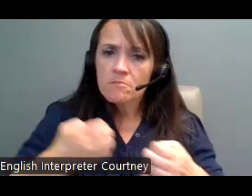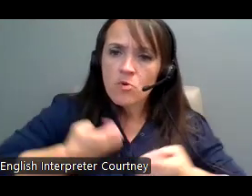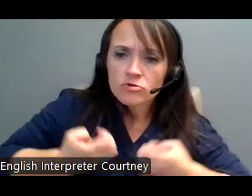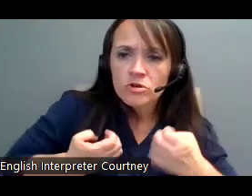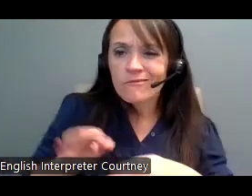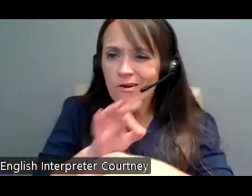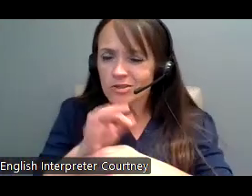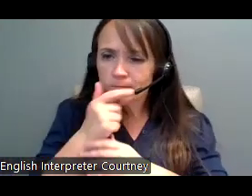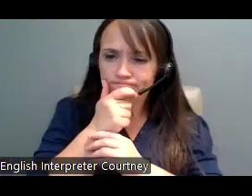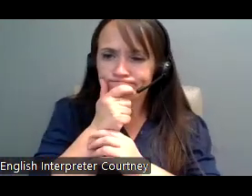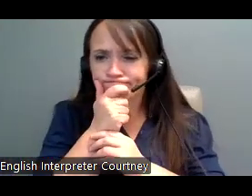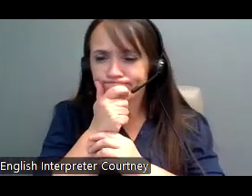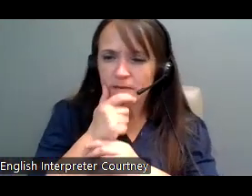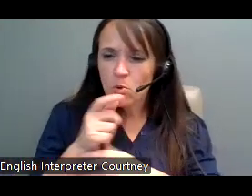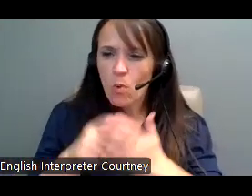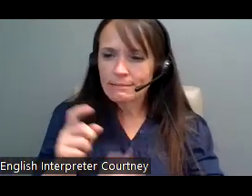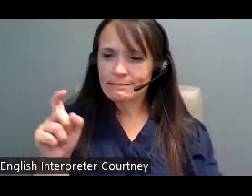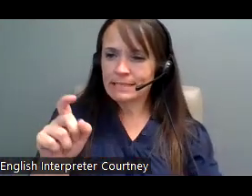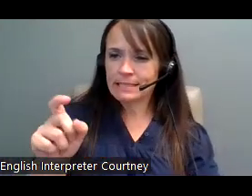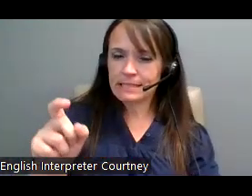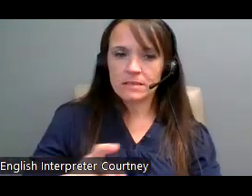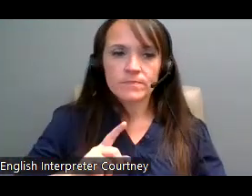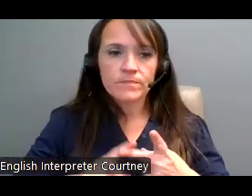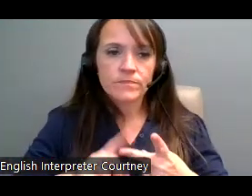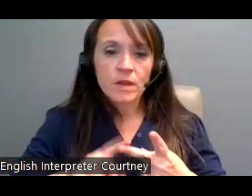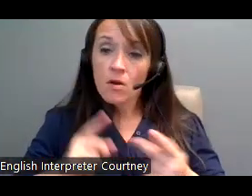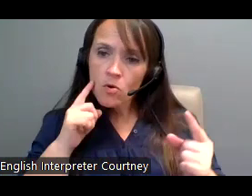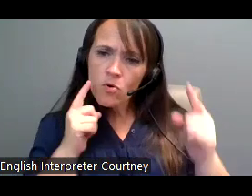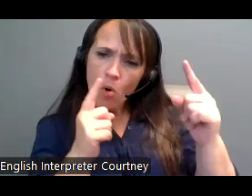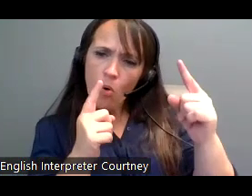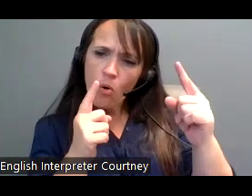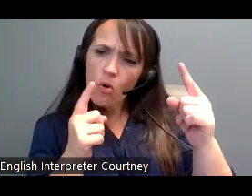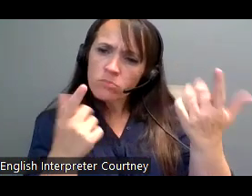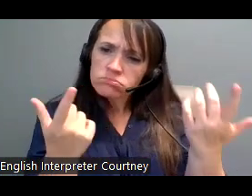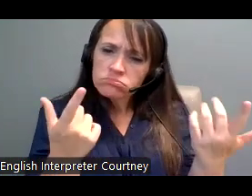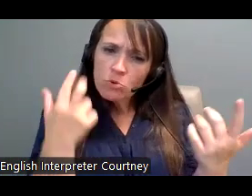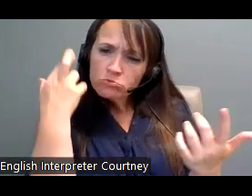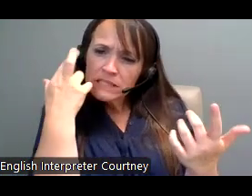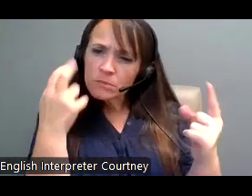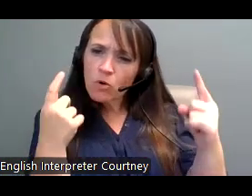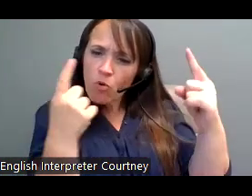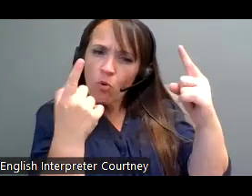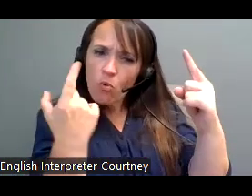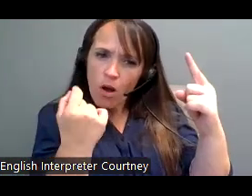promote independent and maintain quality health. We are going to coordinate those services to